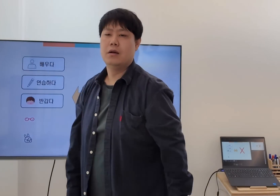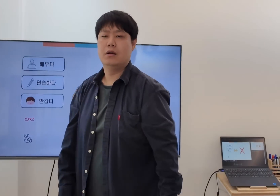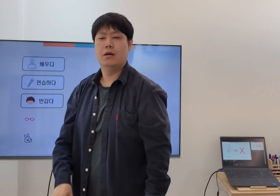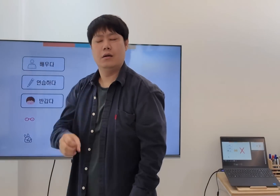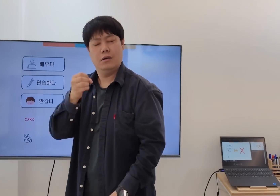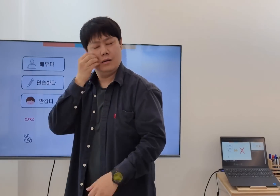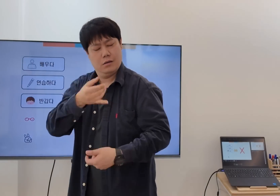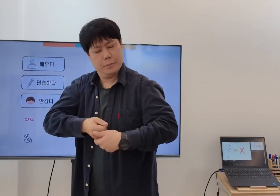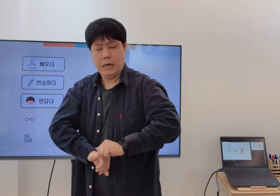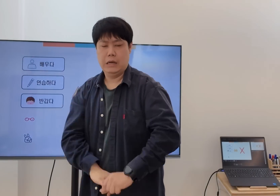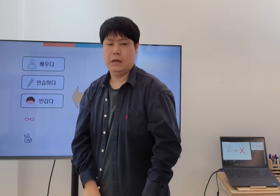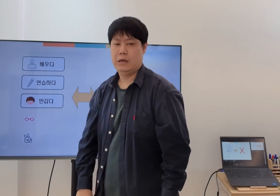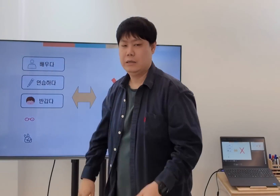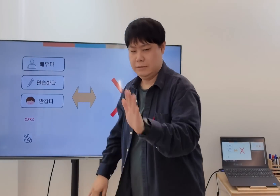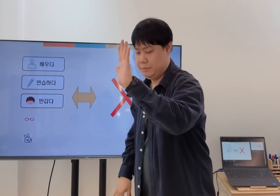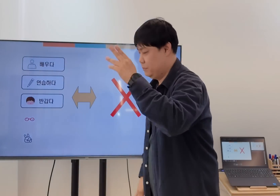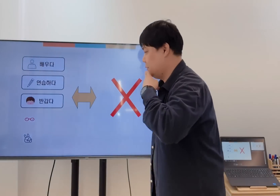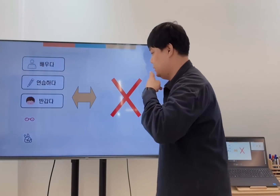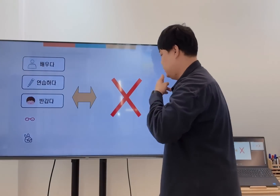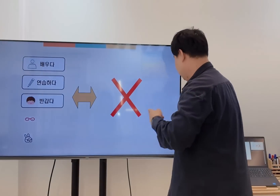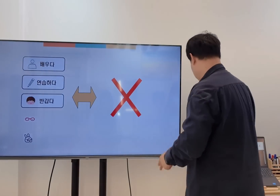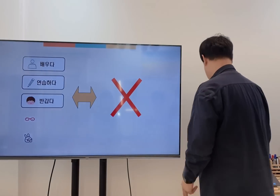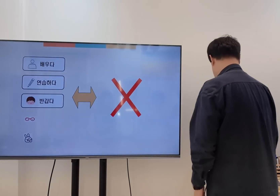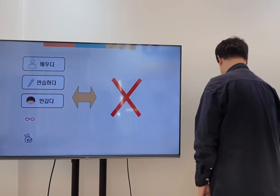to someone's body. No.